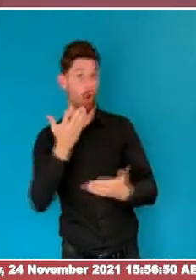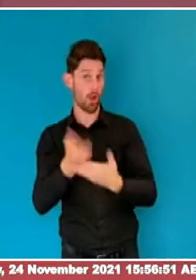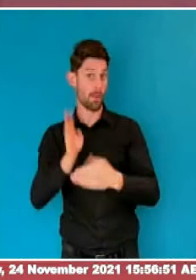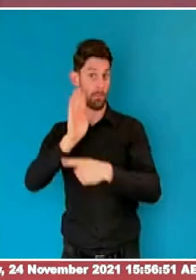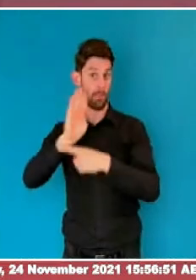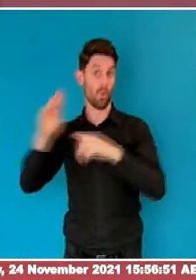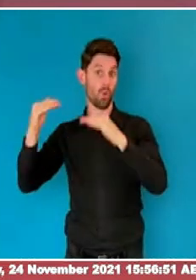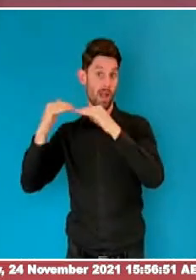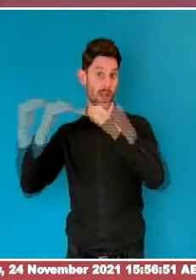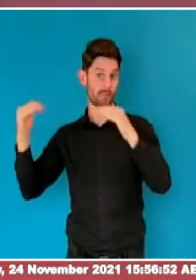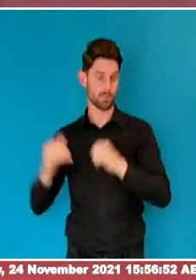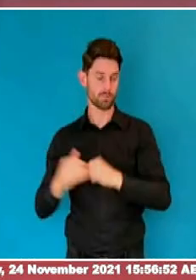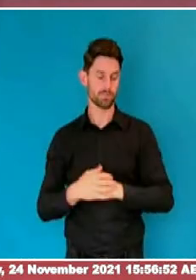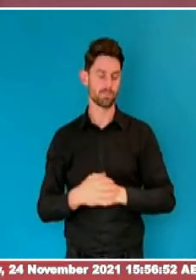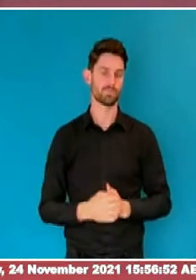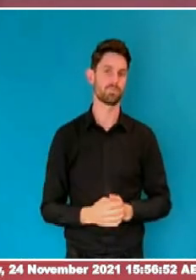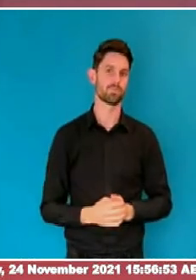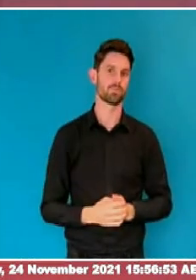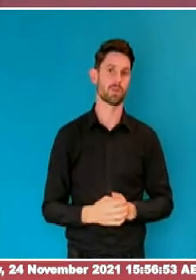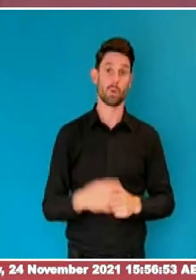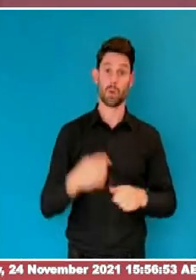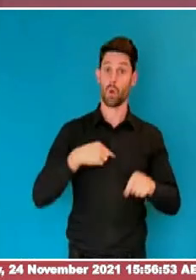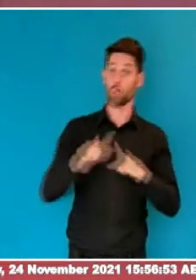We also report in the Board on these things.